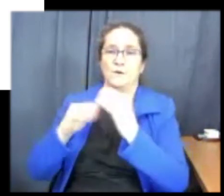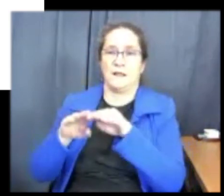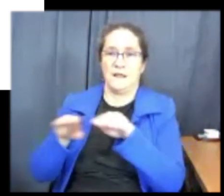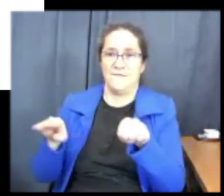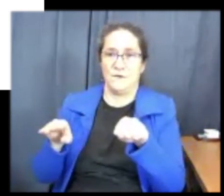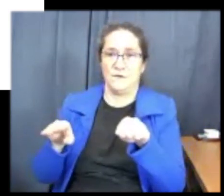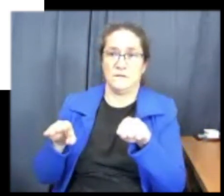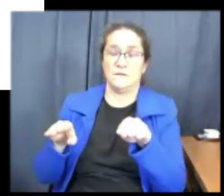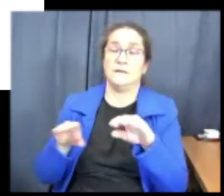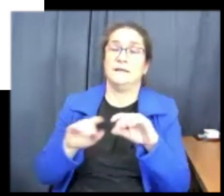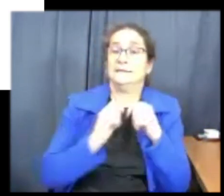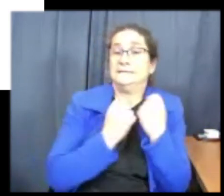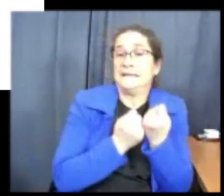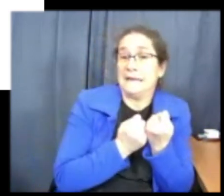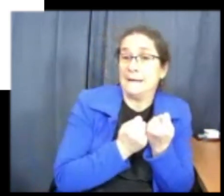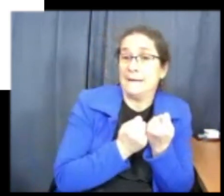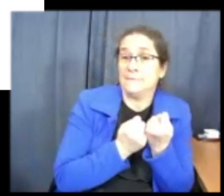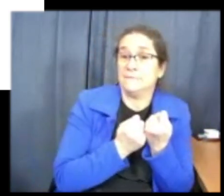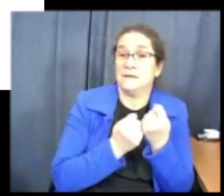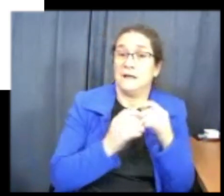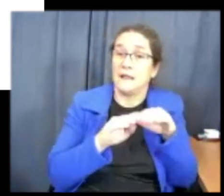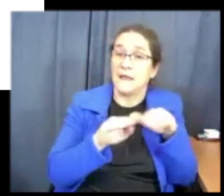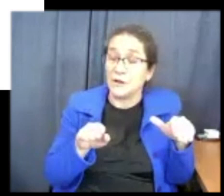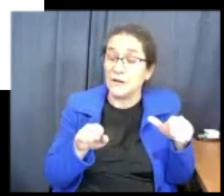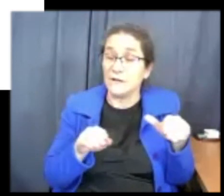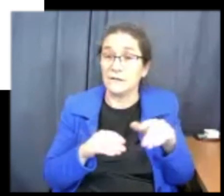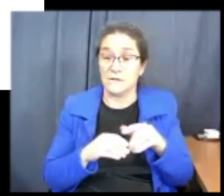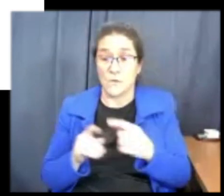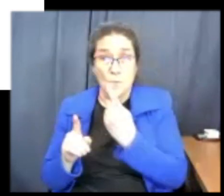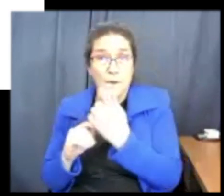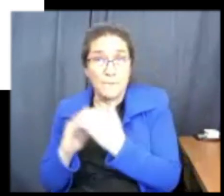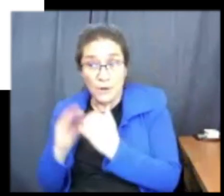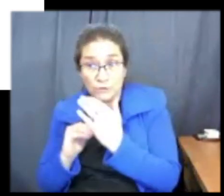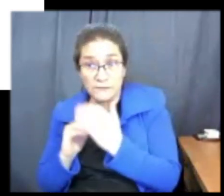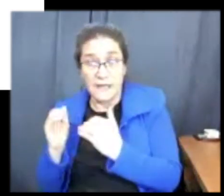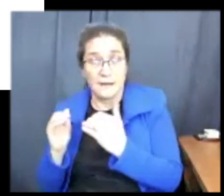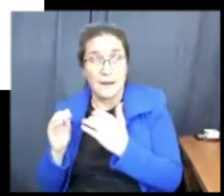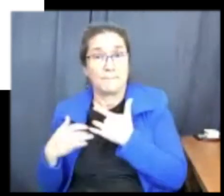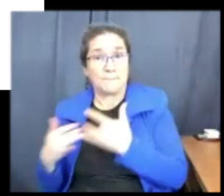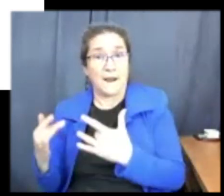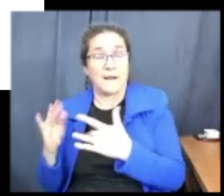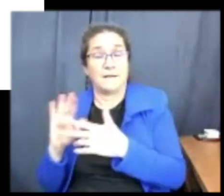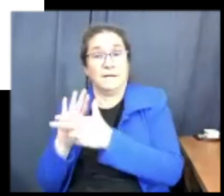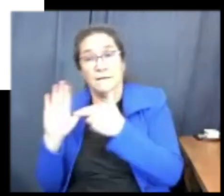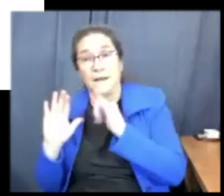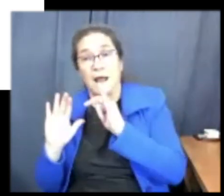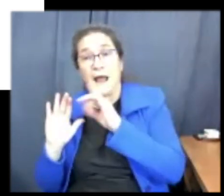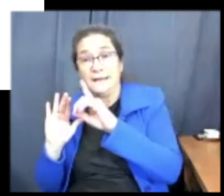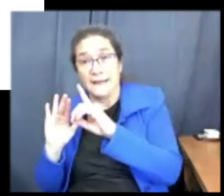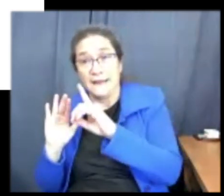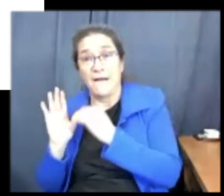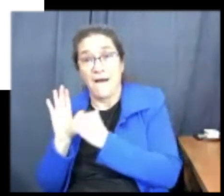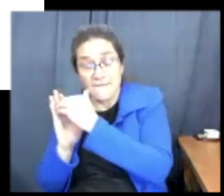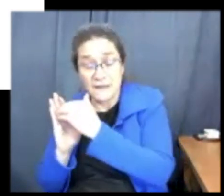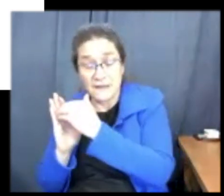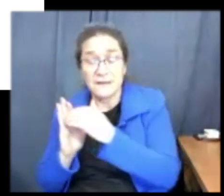So is there one building or one team identifying students in one category over another on a regular basis.